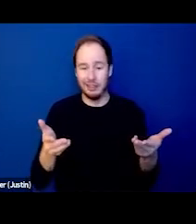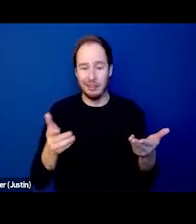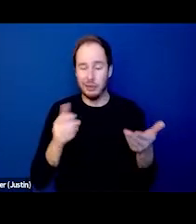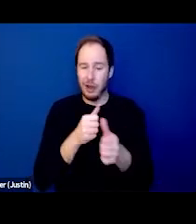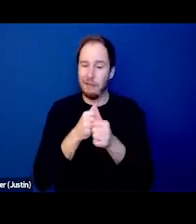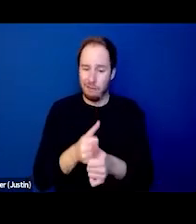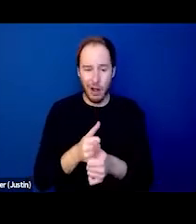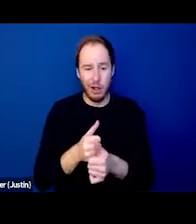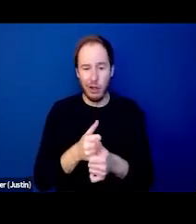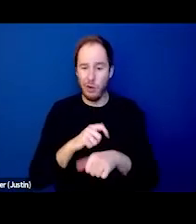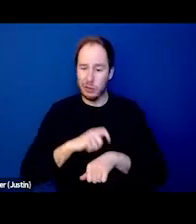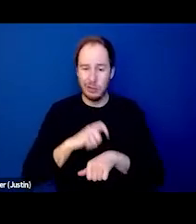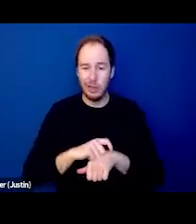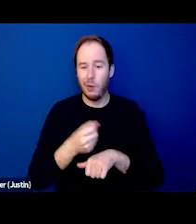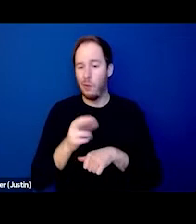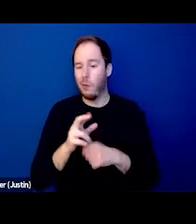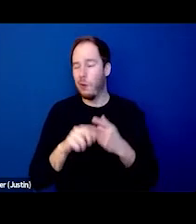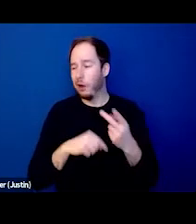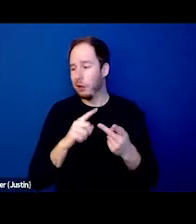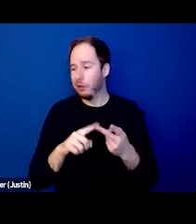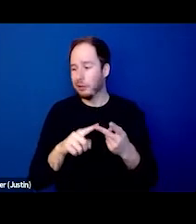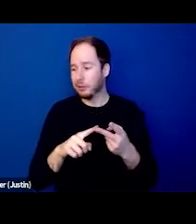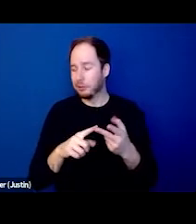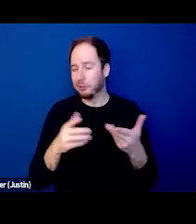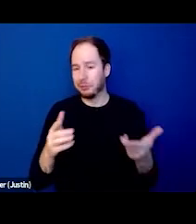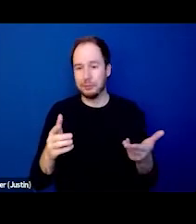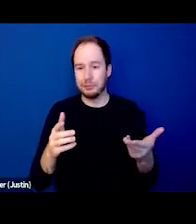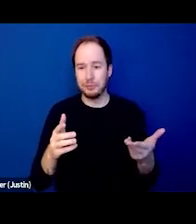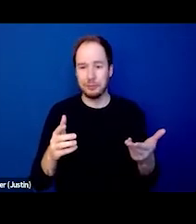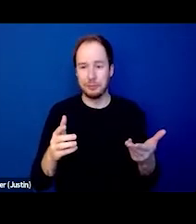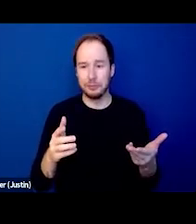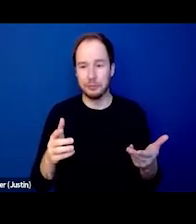or where you may not have the trust that you need